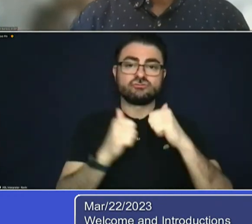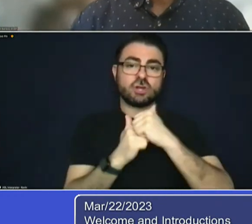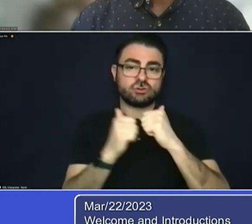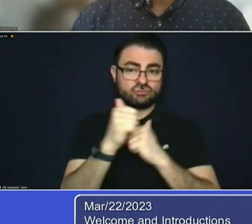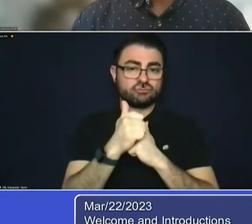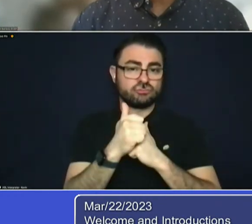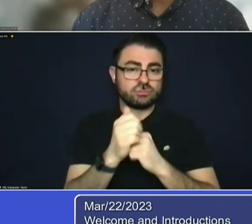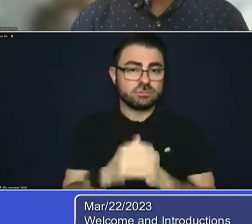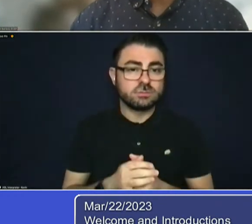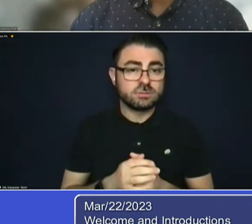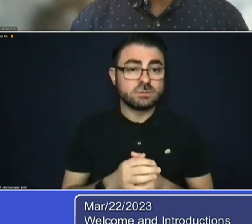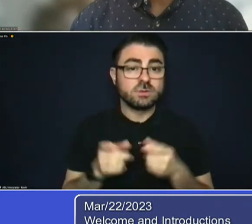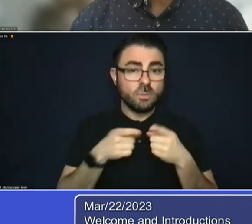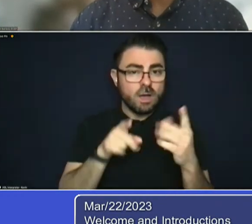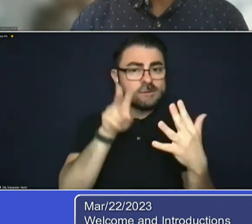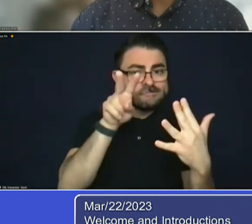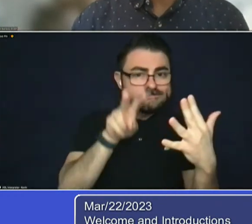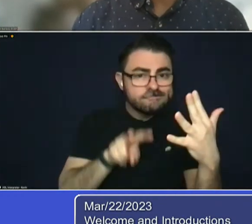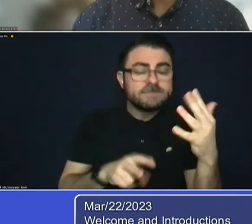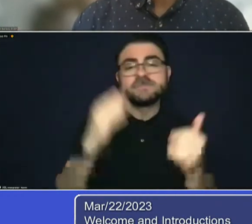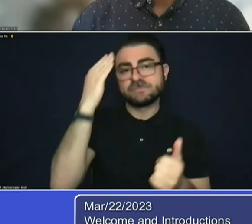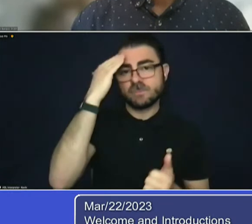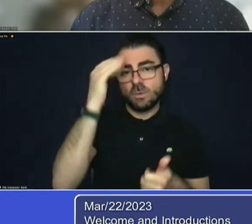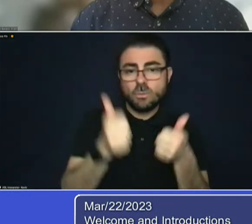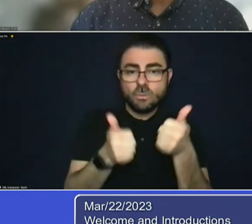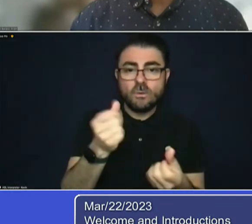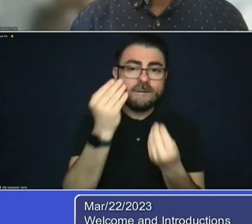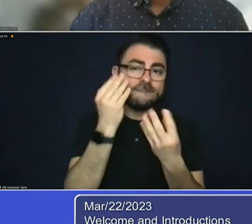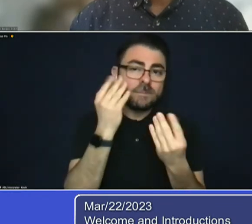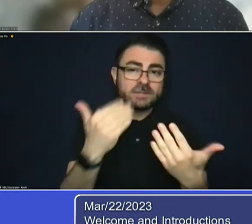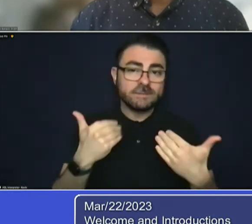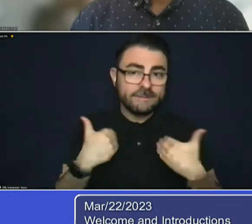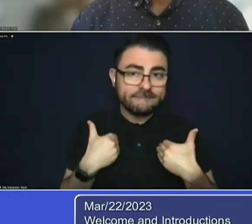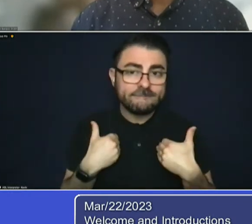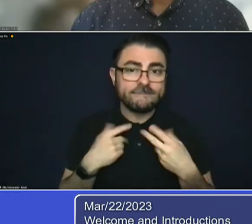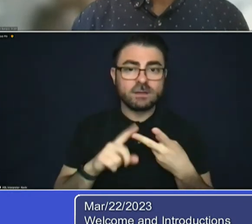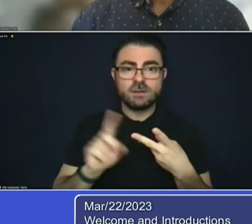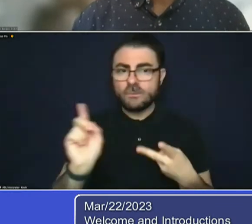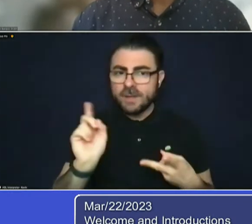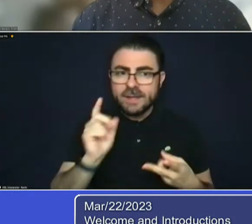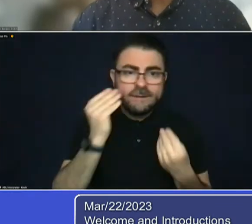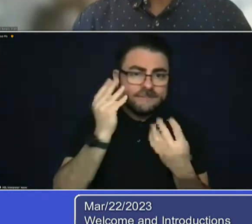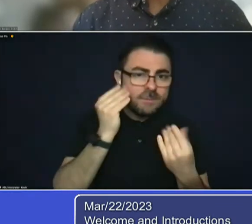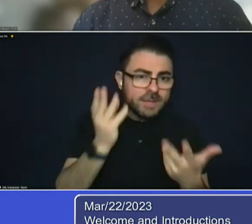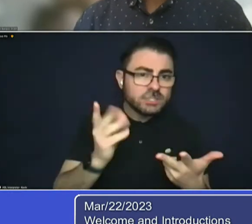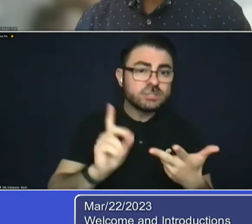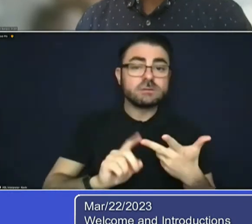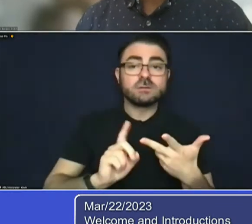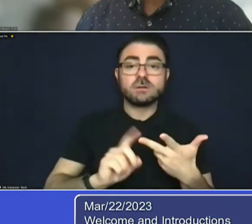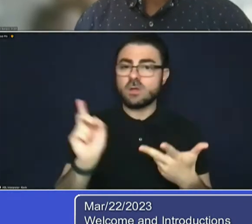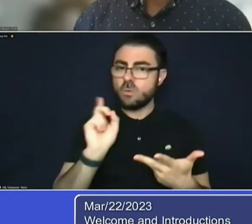HOW THE DOCUMENT IS STRUCTURED, SO AS YOU MOVE THROUGH IT, YOU HAVE A SENSE FOR WHAT